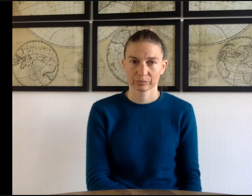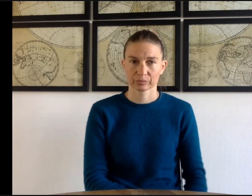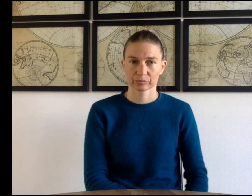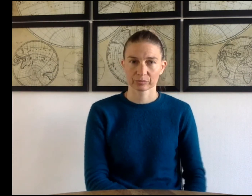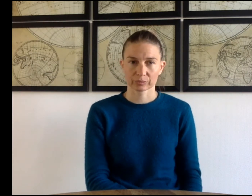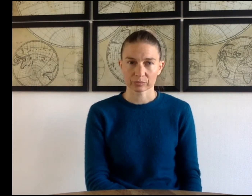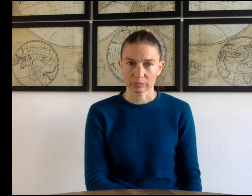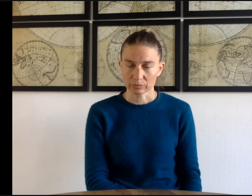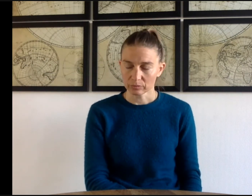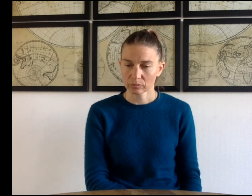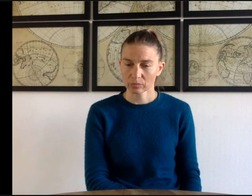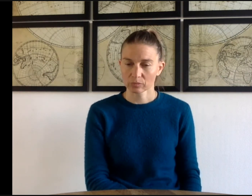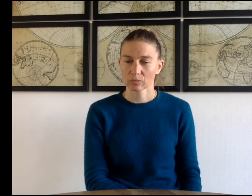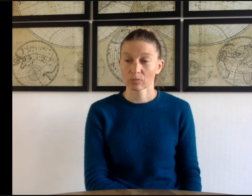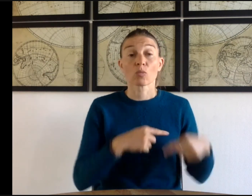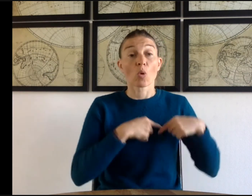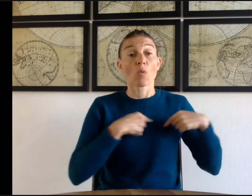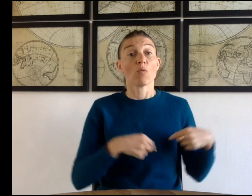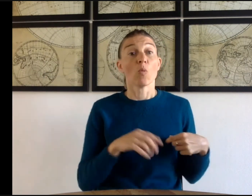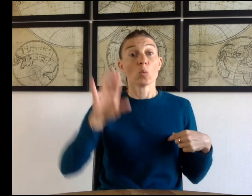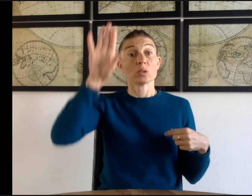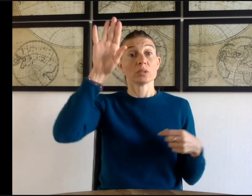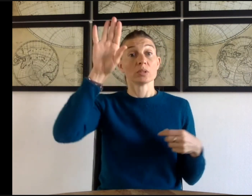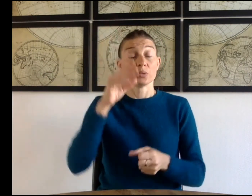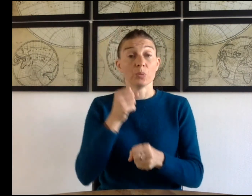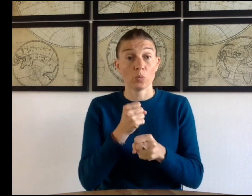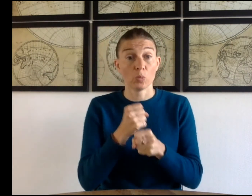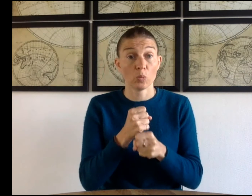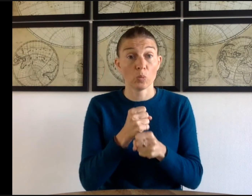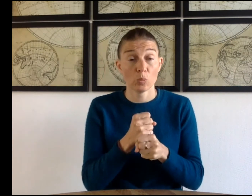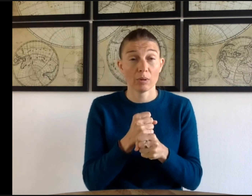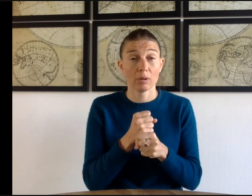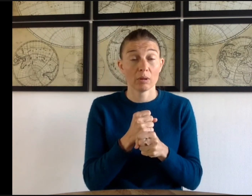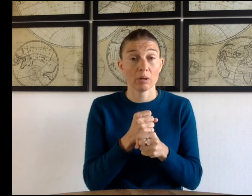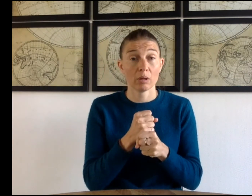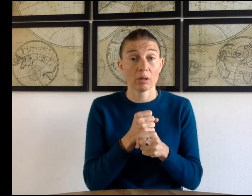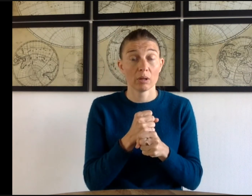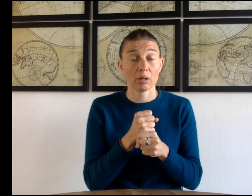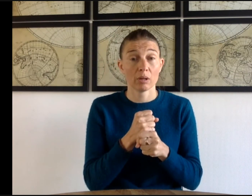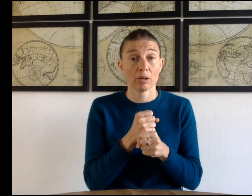volunteering is seen often when talking about disability